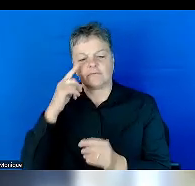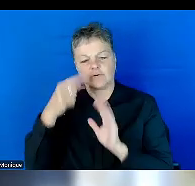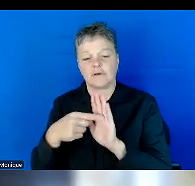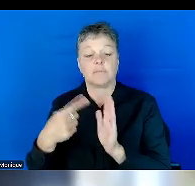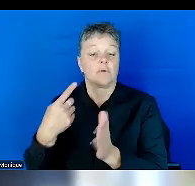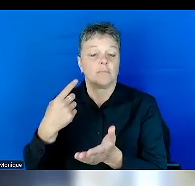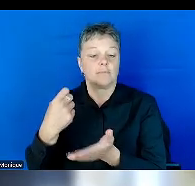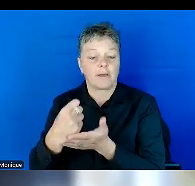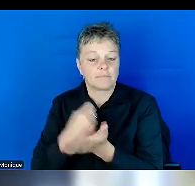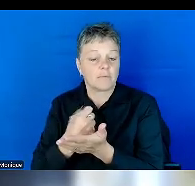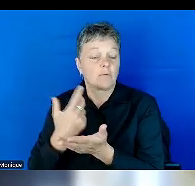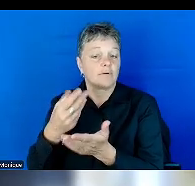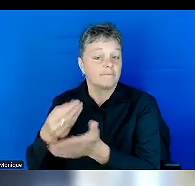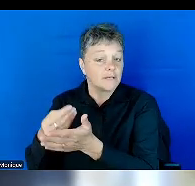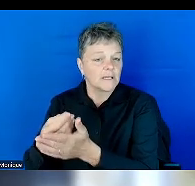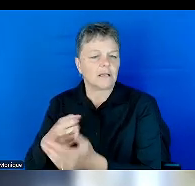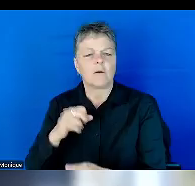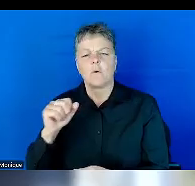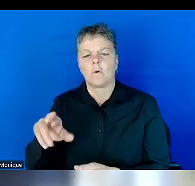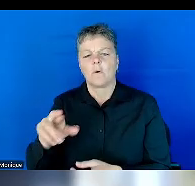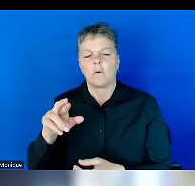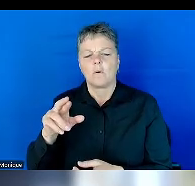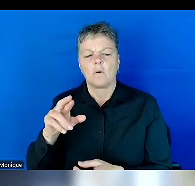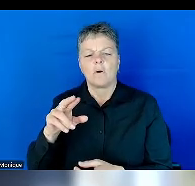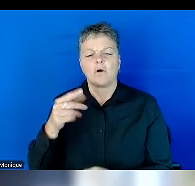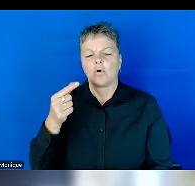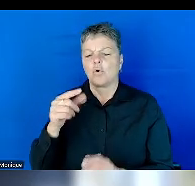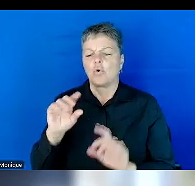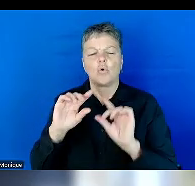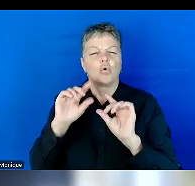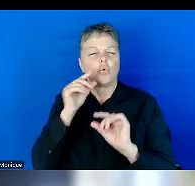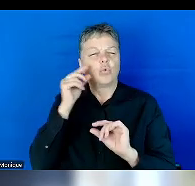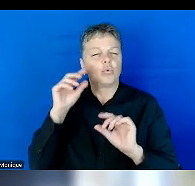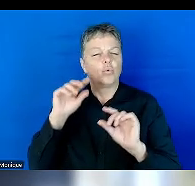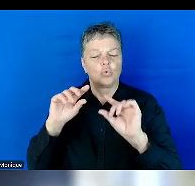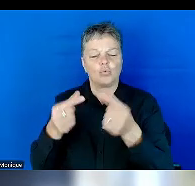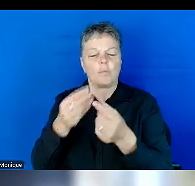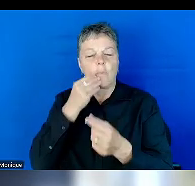uh if you are residing at a group home and uh you're having issues with the services that the